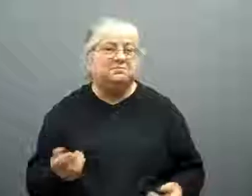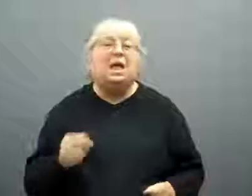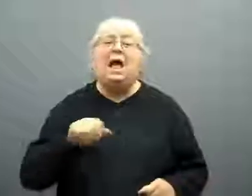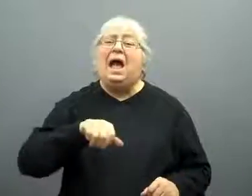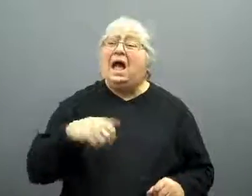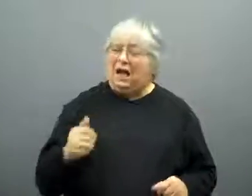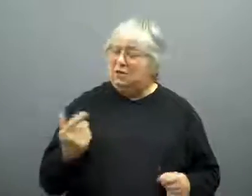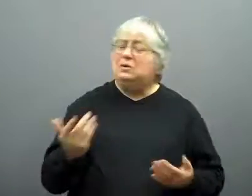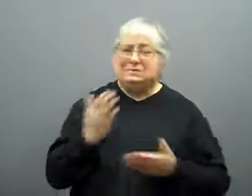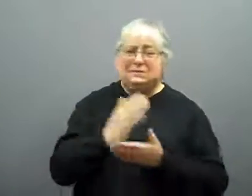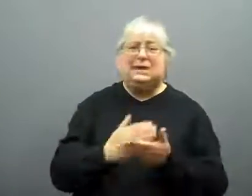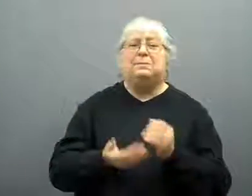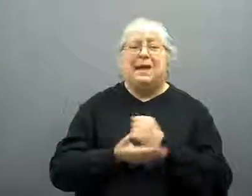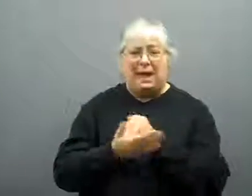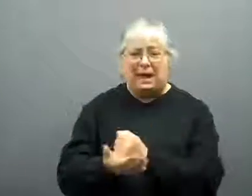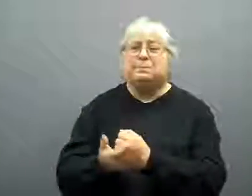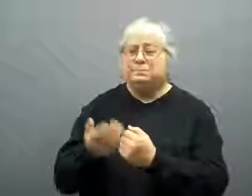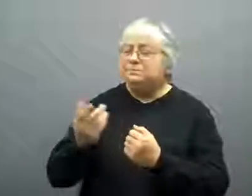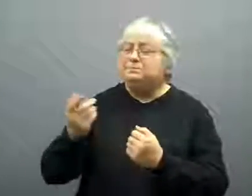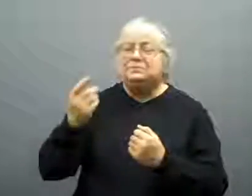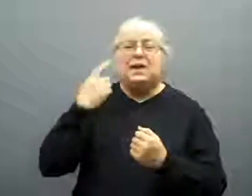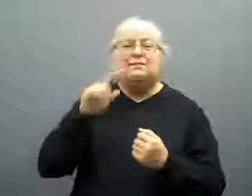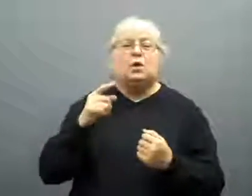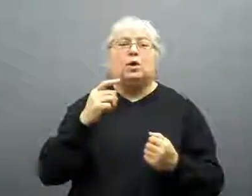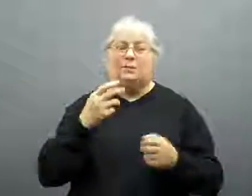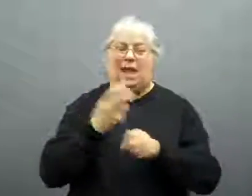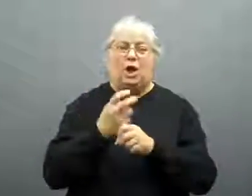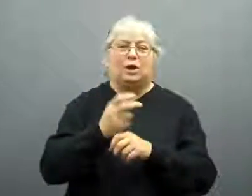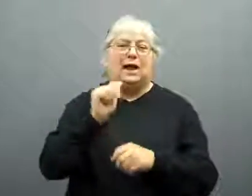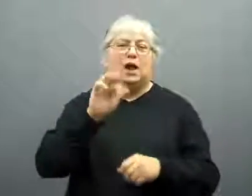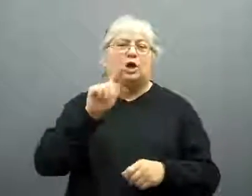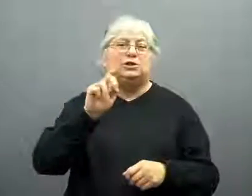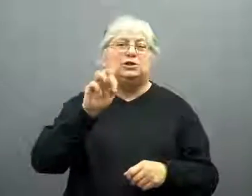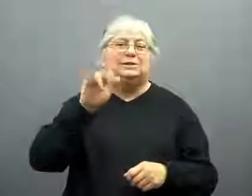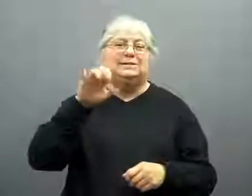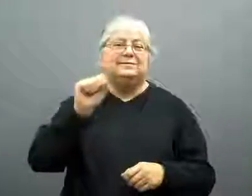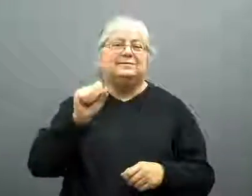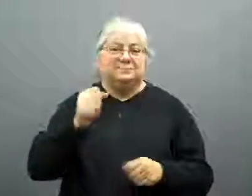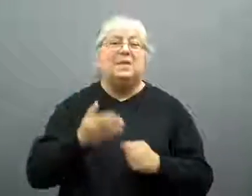It helps in some cases of hardening of the arteries.